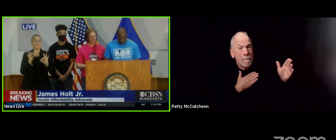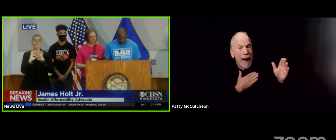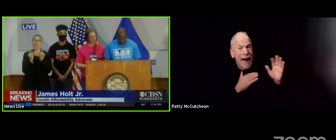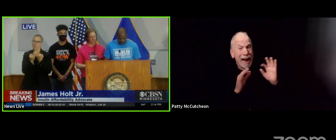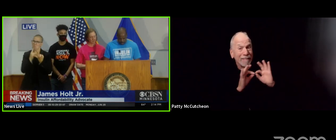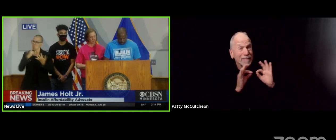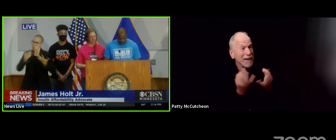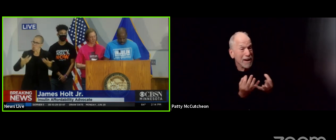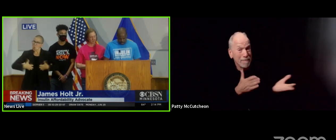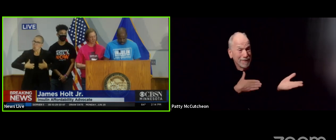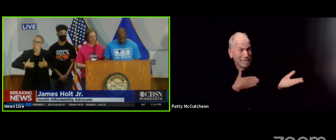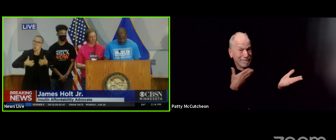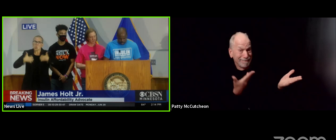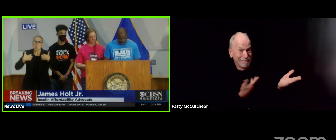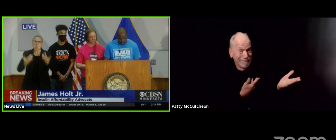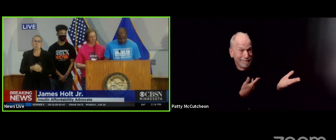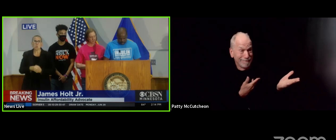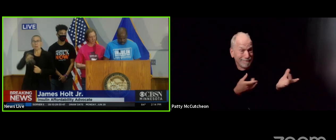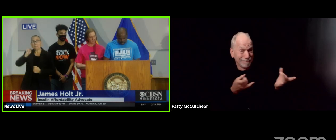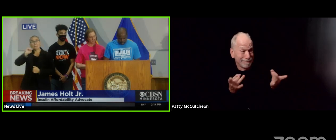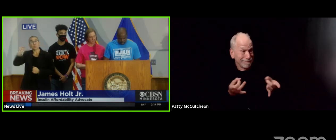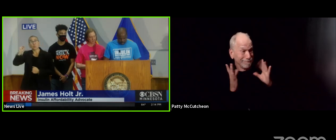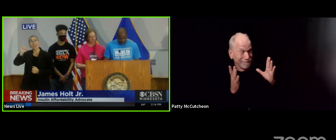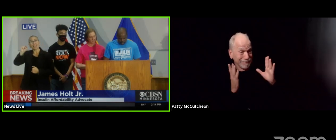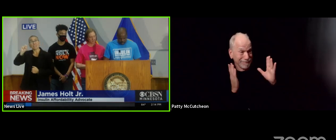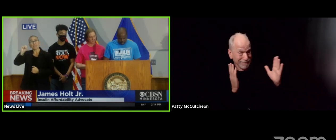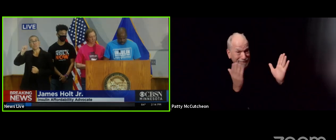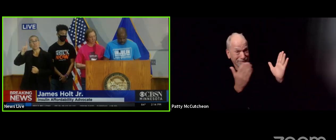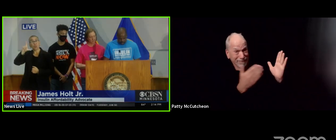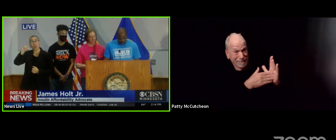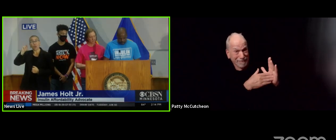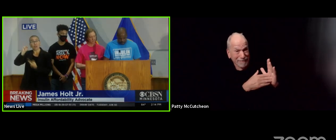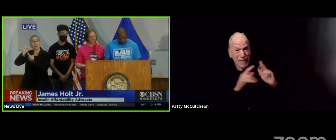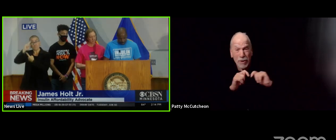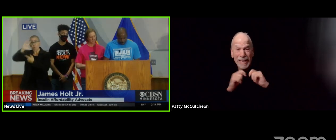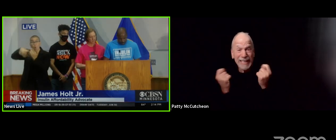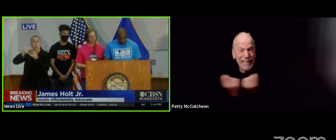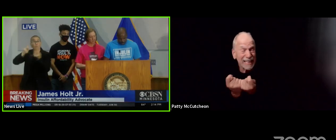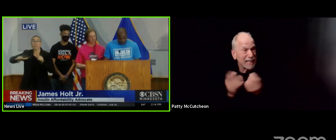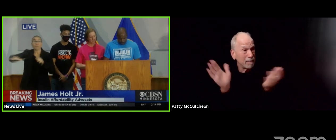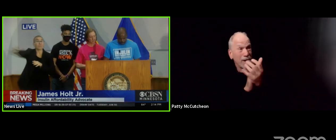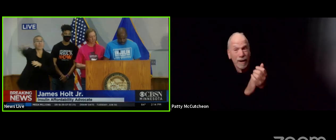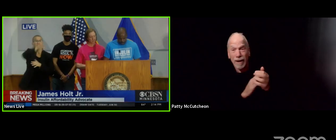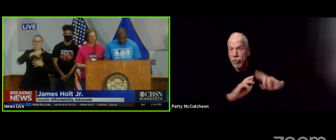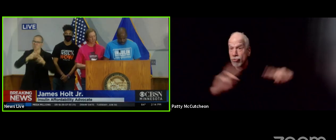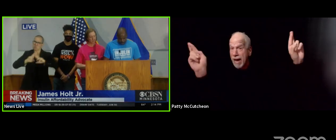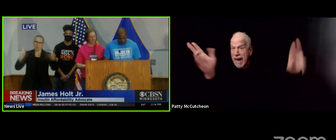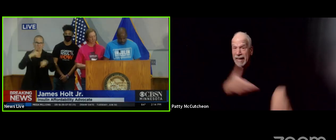TEAM IS MORE THAN READY TO FIGHT. WE HAVE DONE NOTHING BUT FIGHT FOR YEARS.